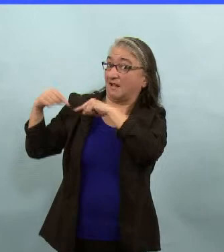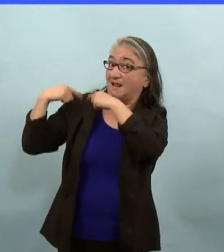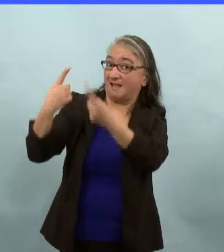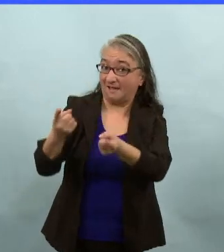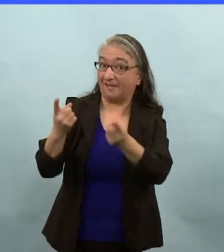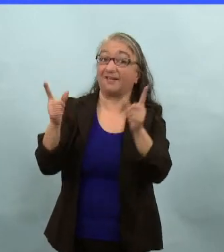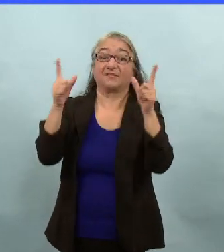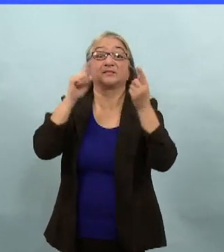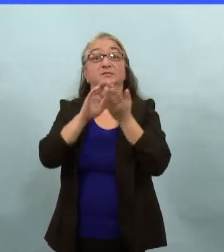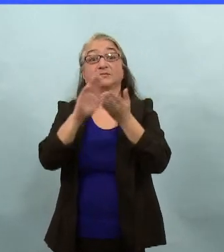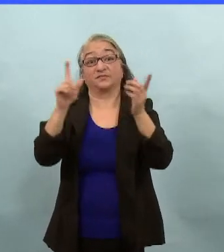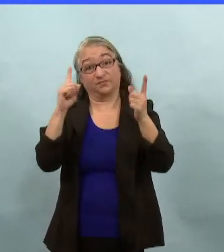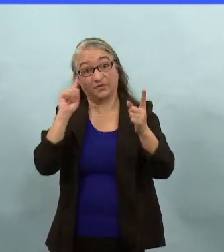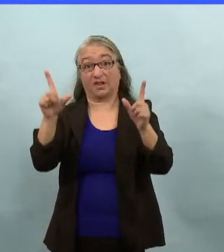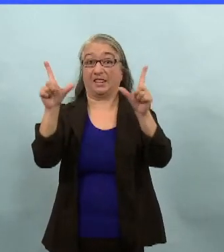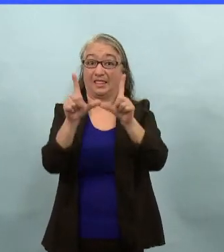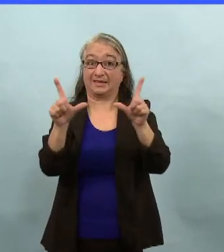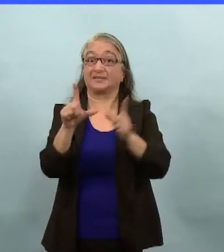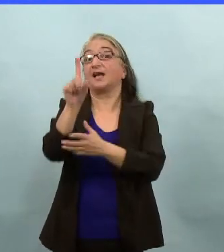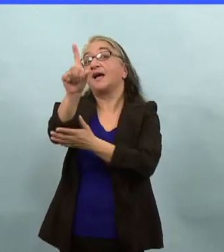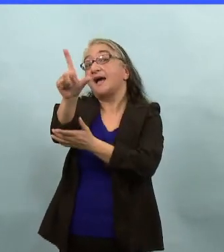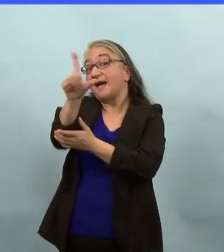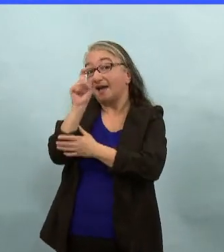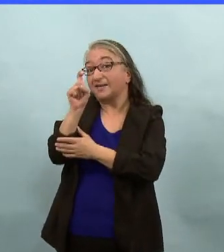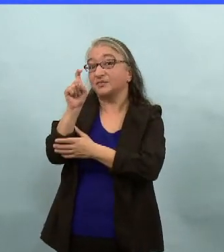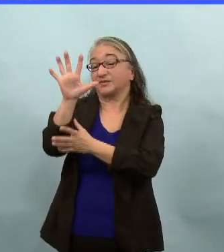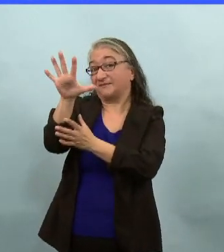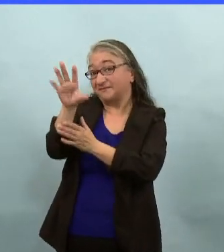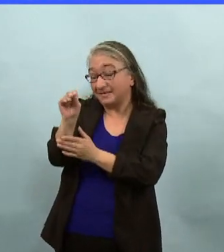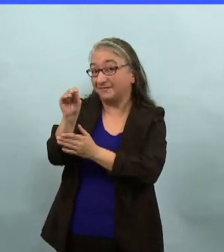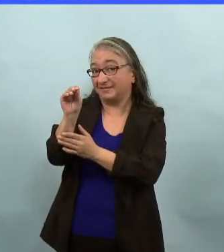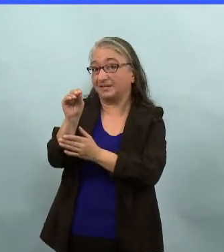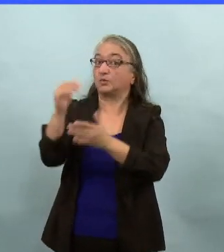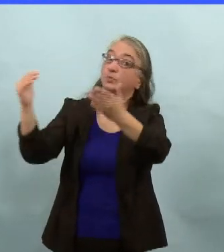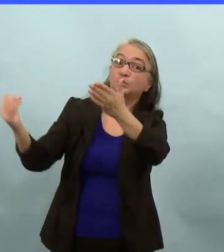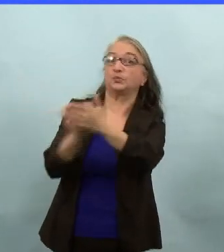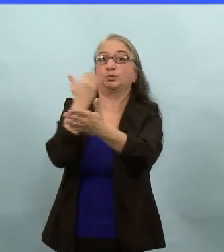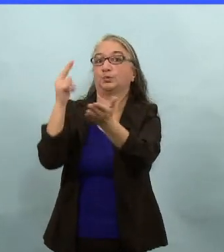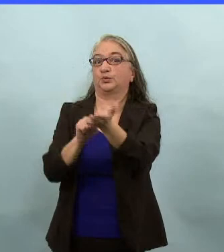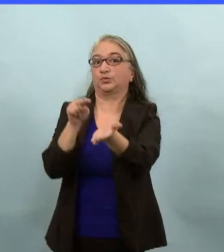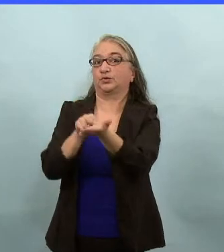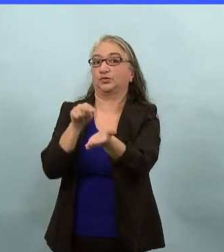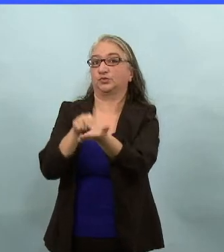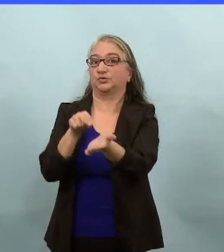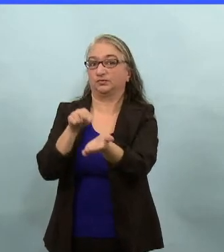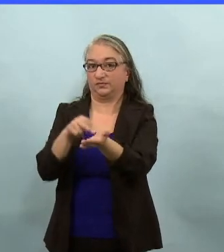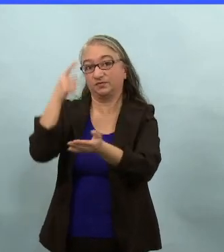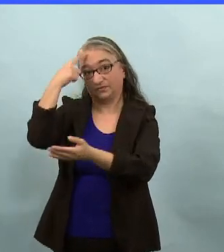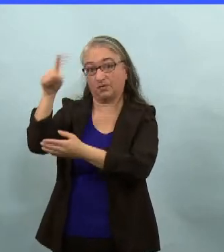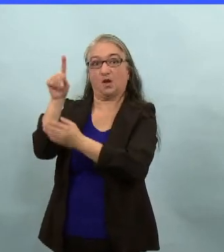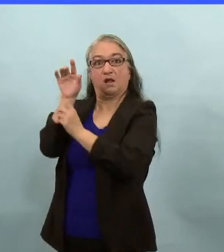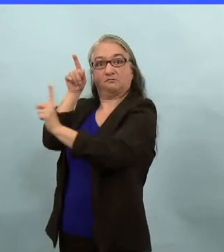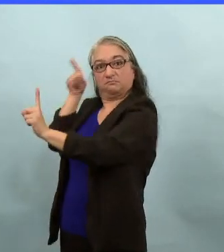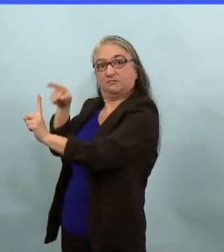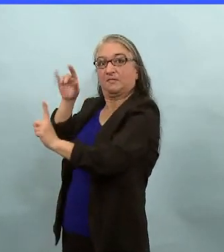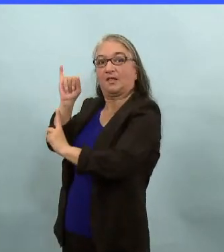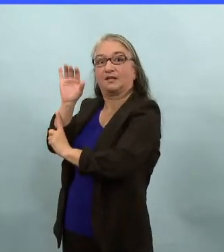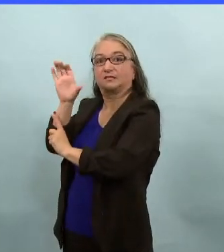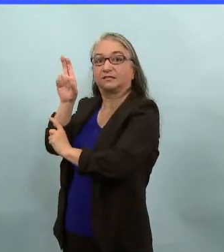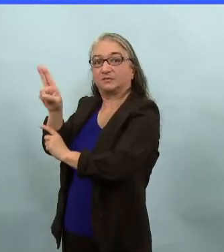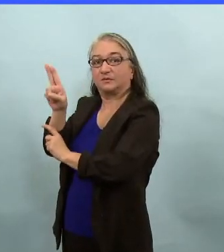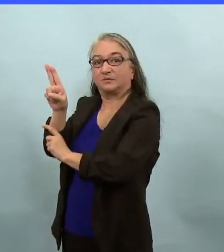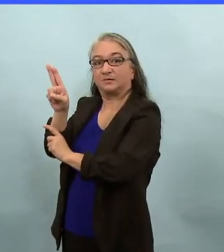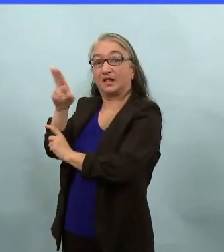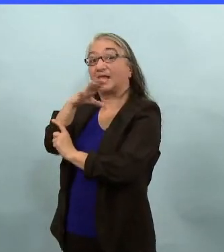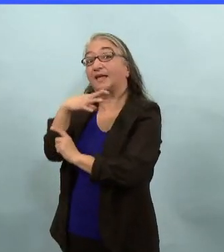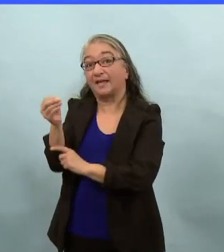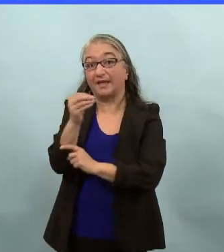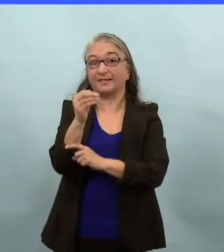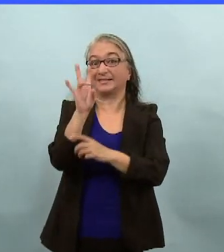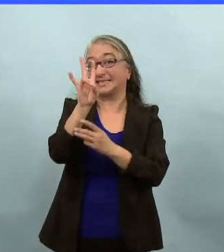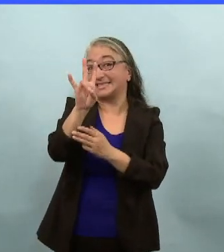almost 150 new nurses for for icu as well as more recently 70 have been trained for that as well